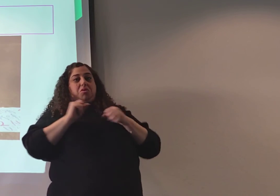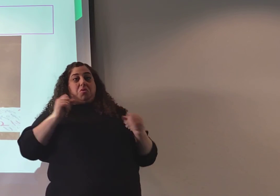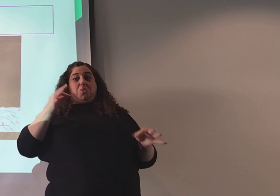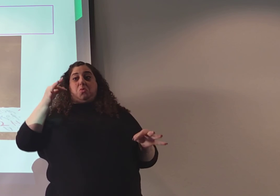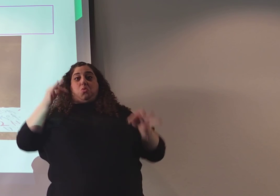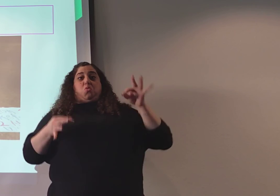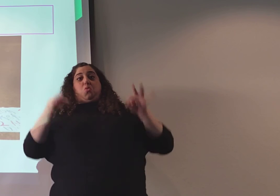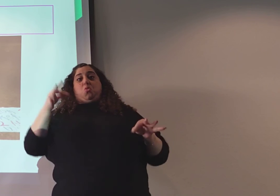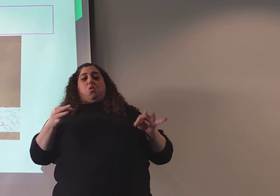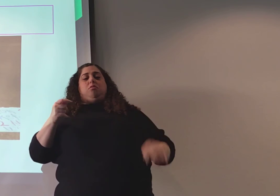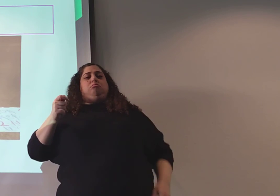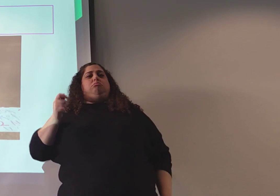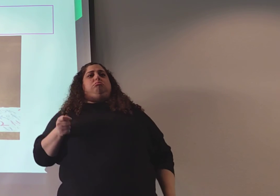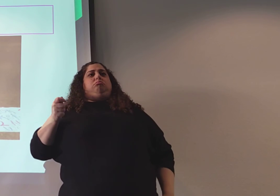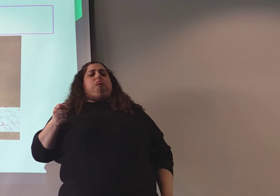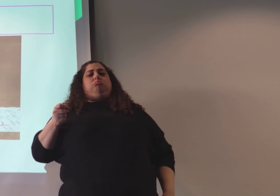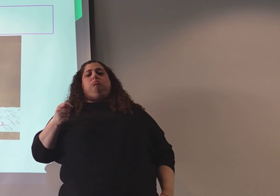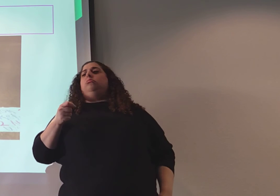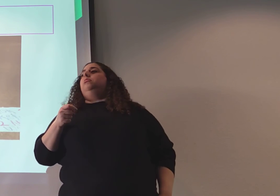So it’s – yes, exactly.